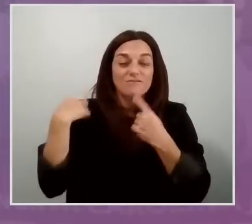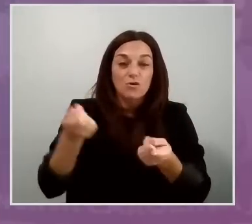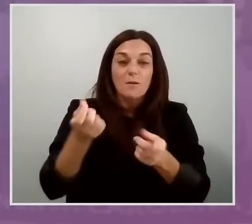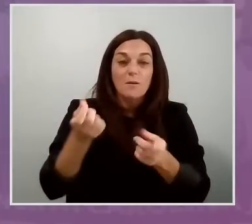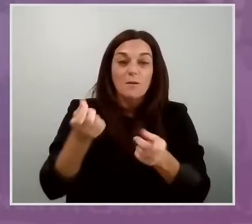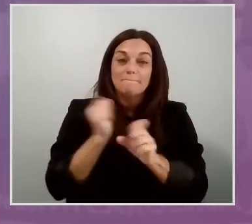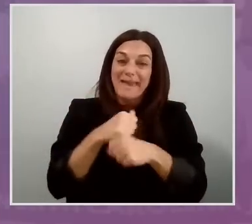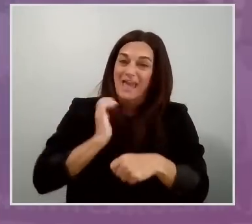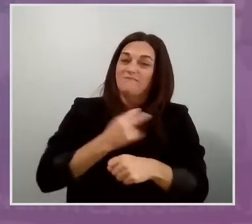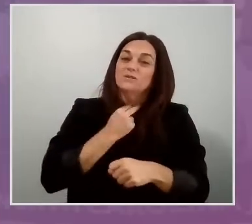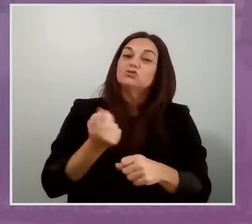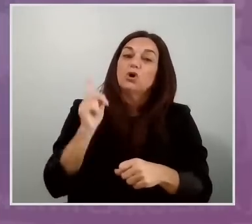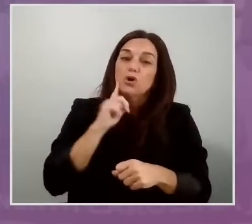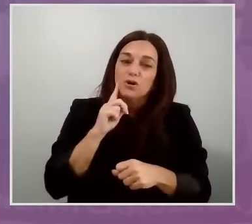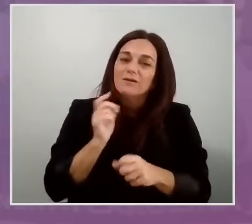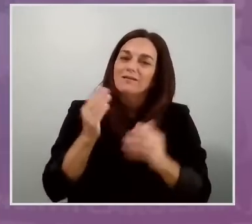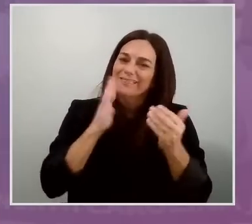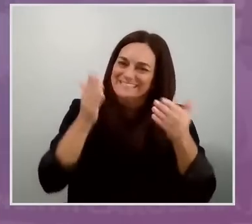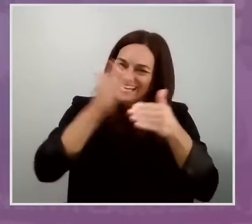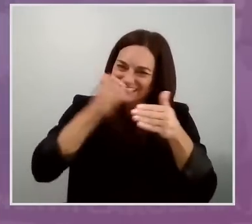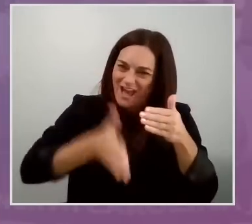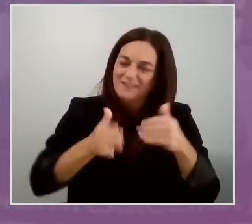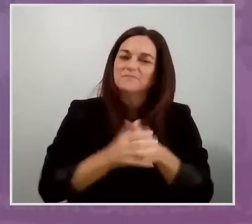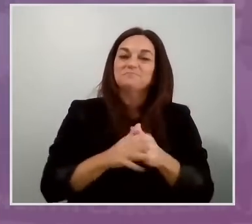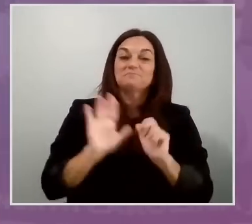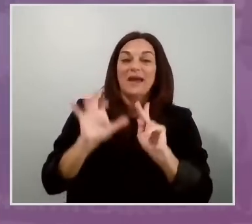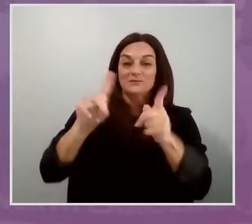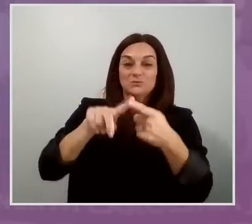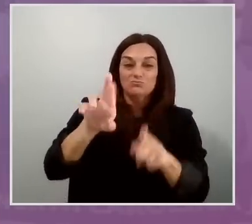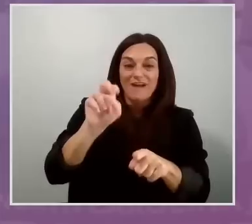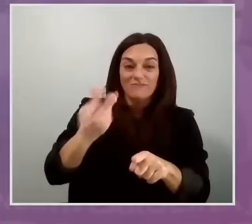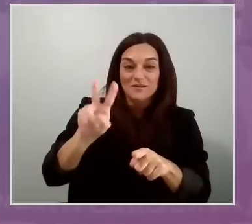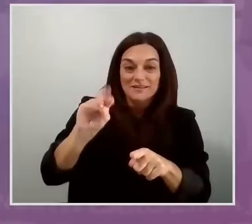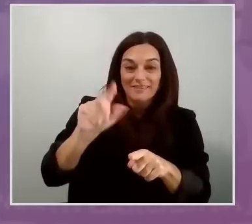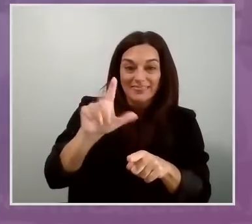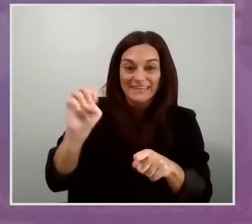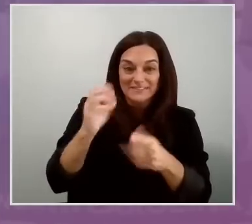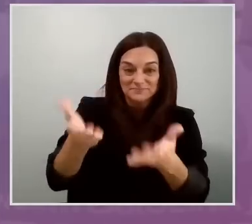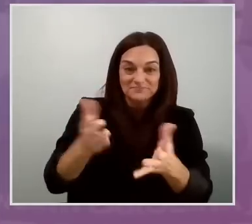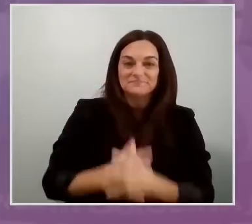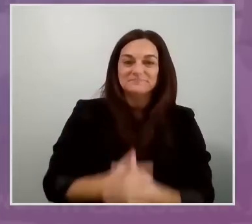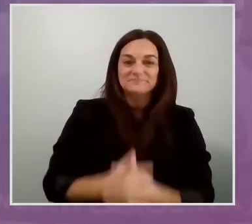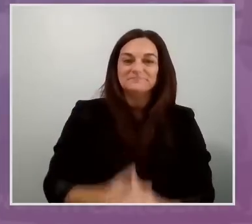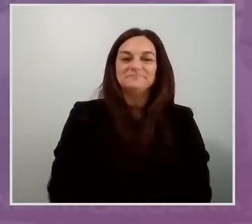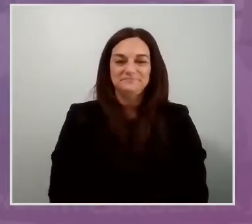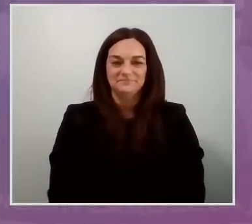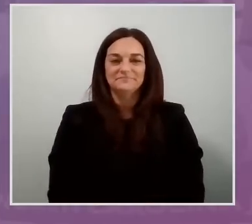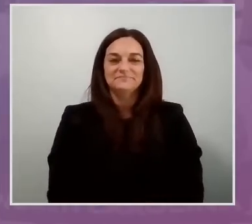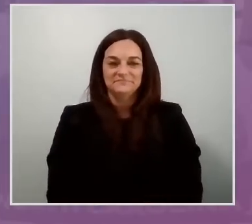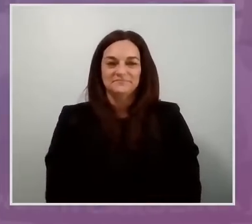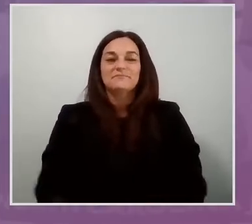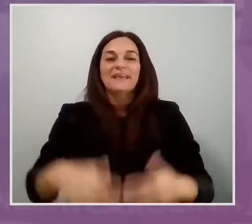INJUSTICE. AND IT'S MORE IMPORTANT THAN EVER TO MAKE OUR VOICES HEARD.